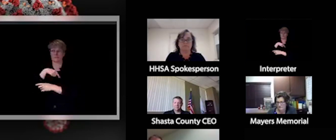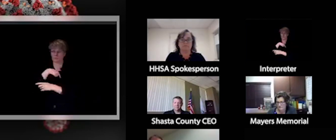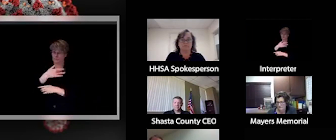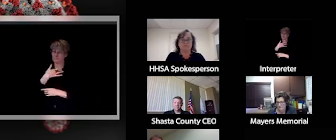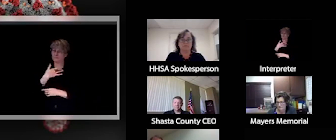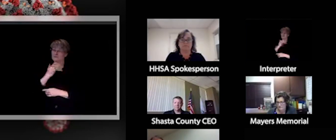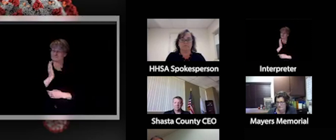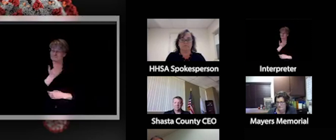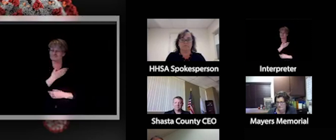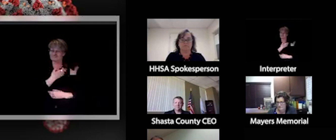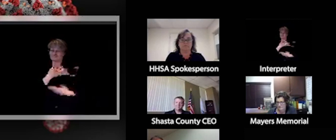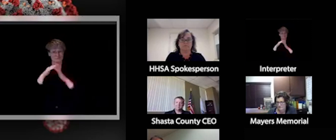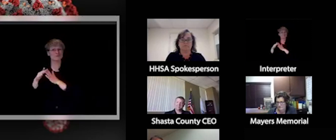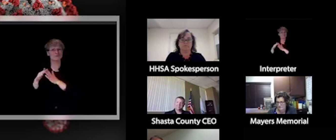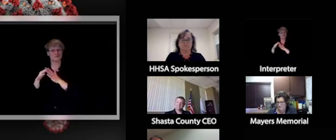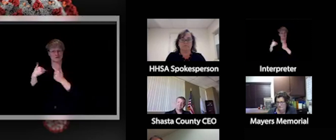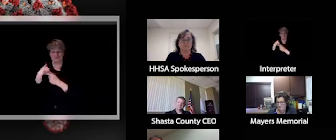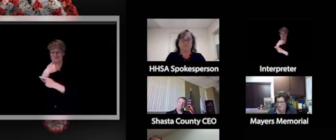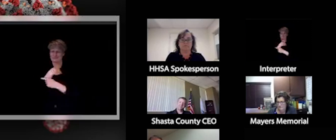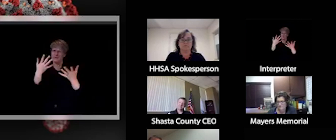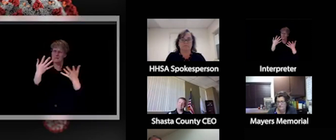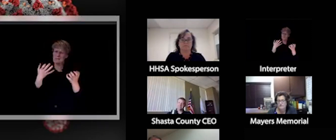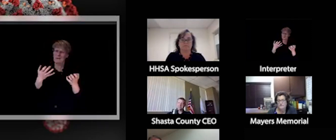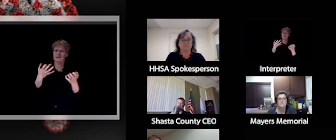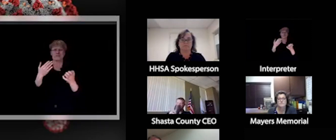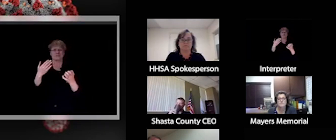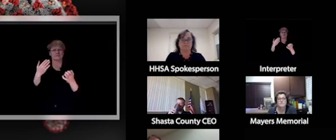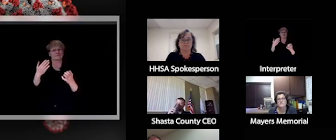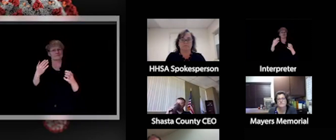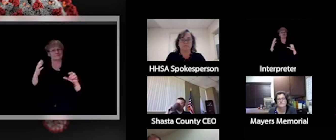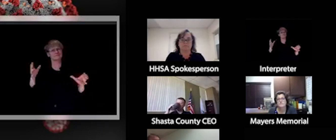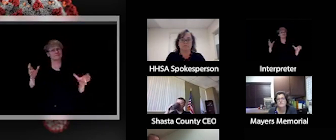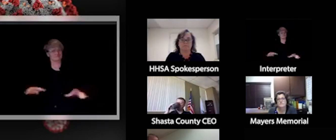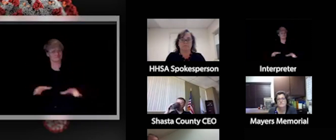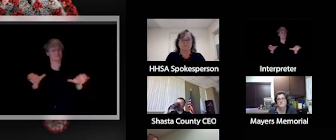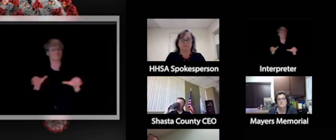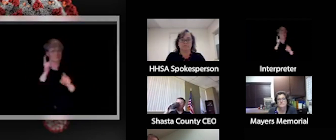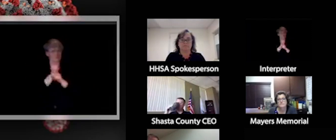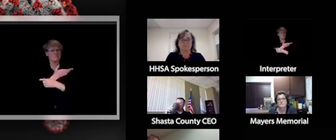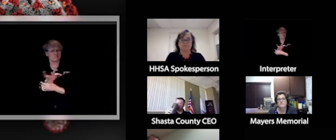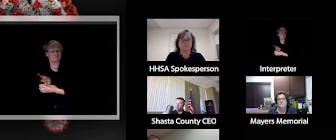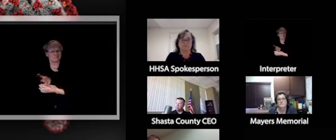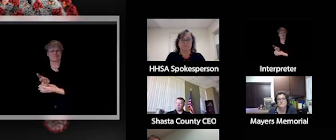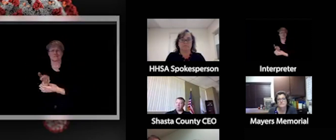that want to do the right thing. Obviously, it’s going to be difficult for any agency